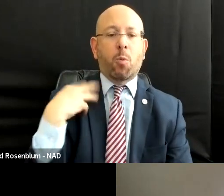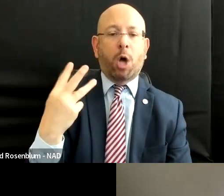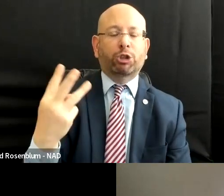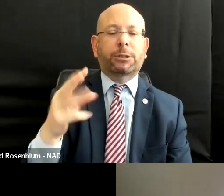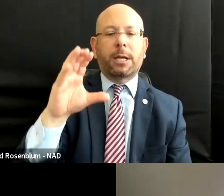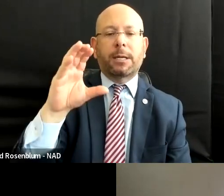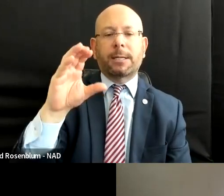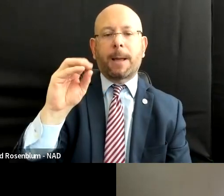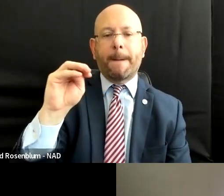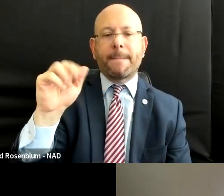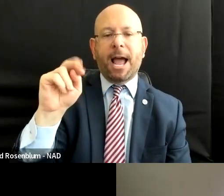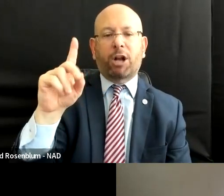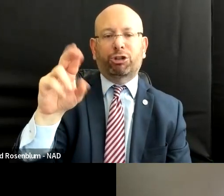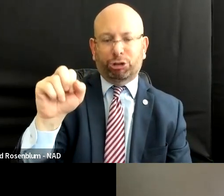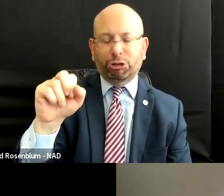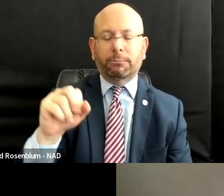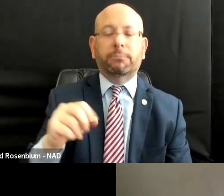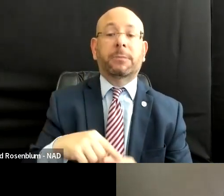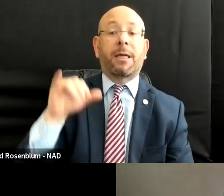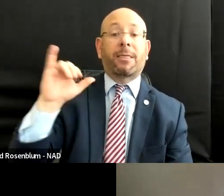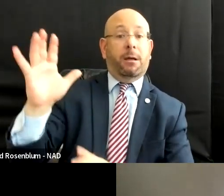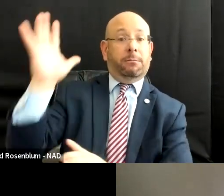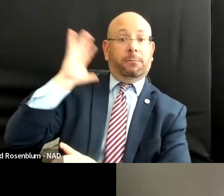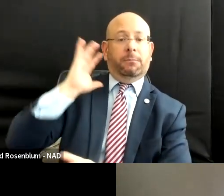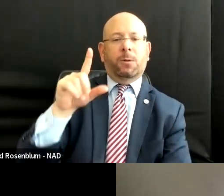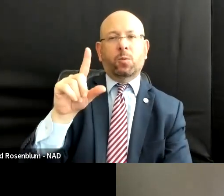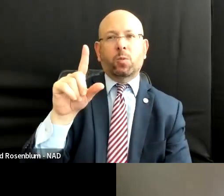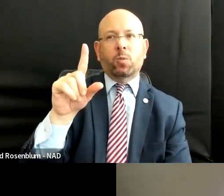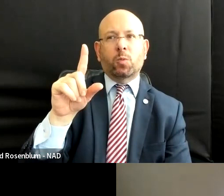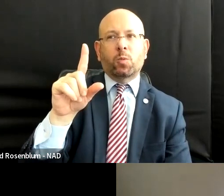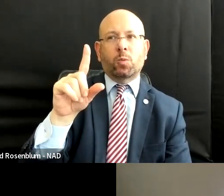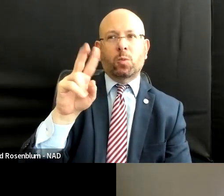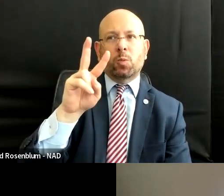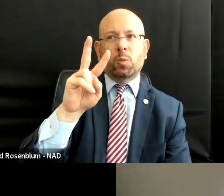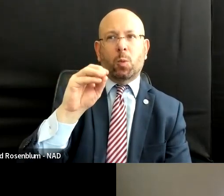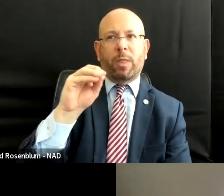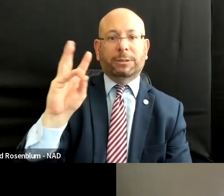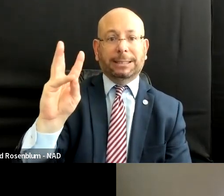much and in real life, of course, we don't see captioning out and about. The Washington Redskins